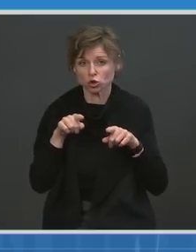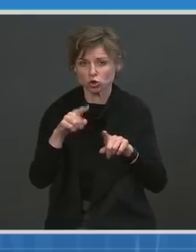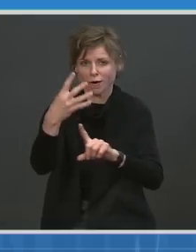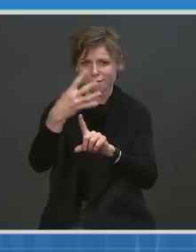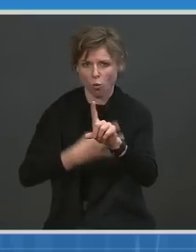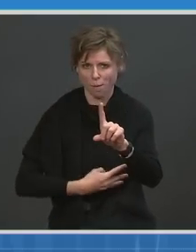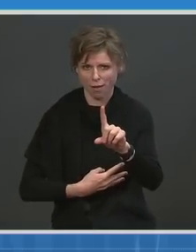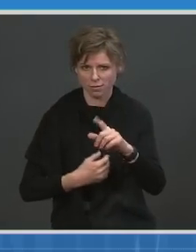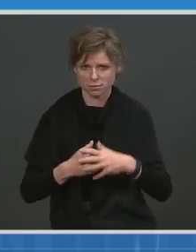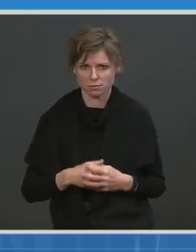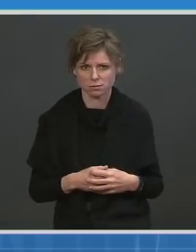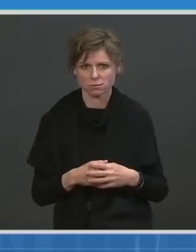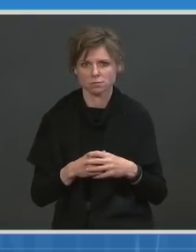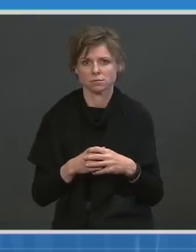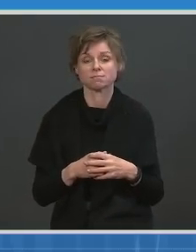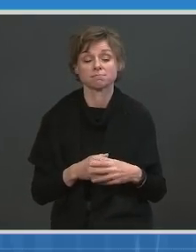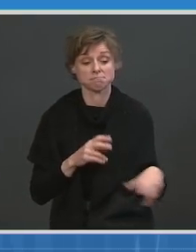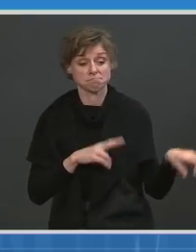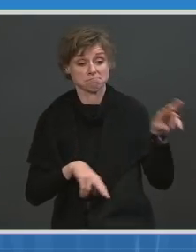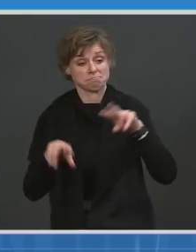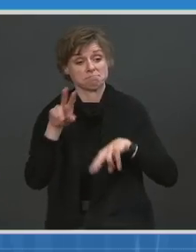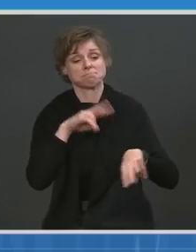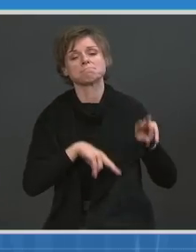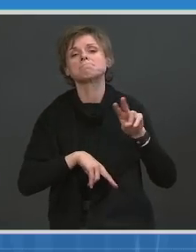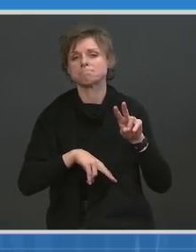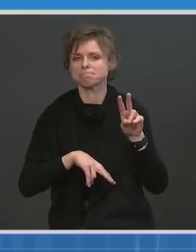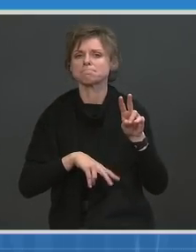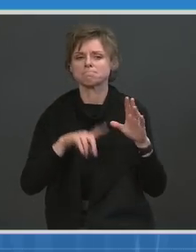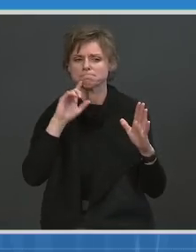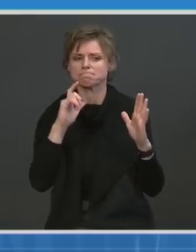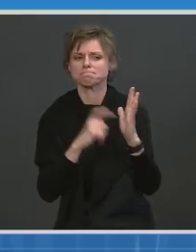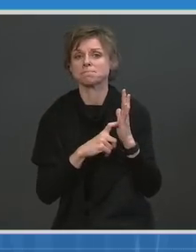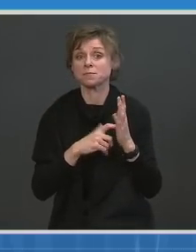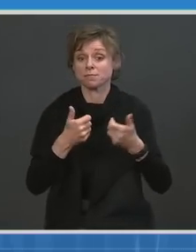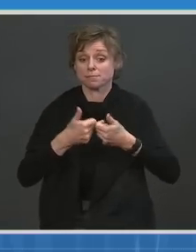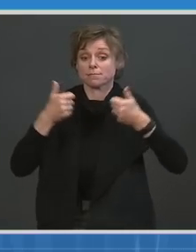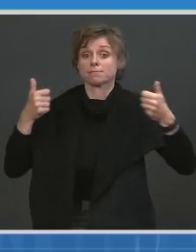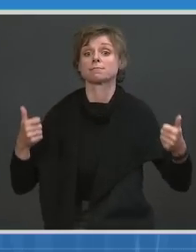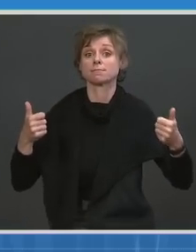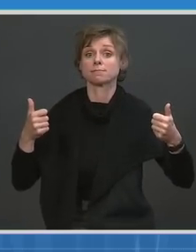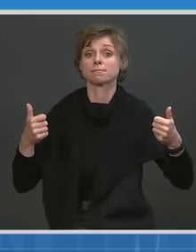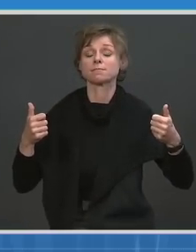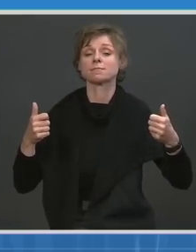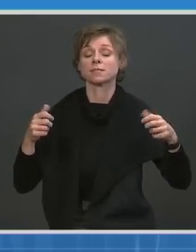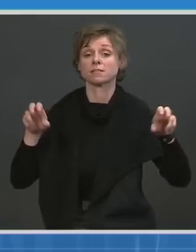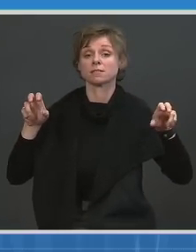It found that physical distancing of at least three feet between students could safely be adopted in school settings